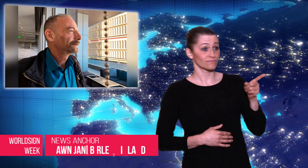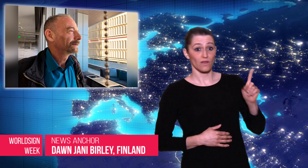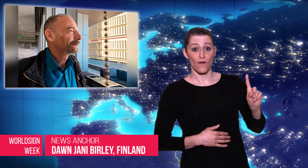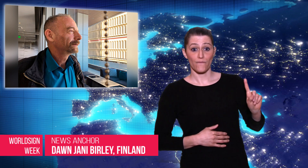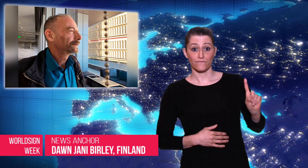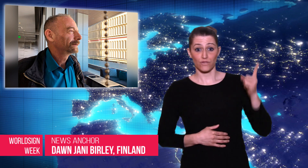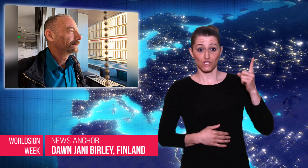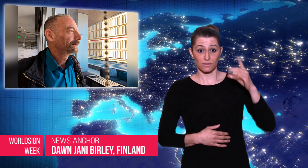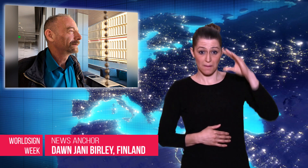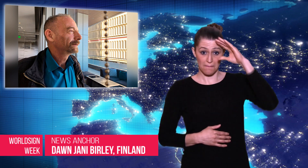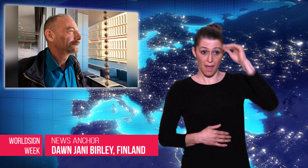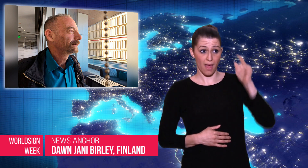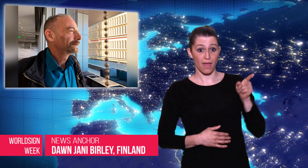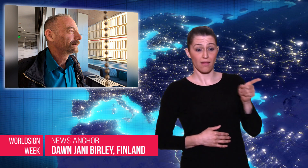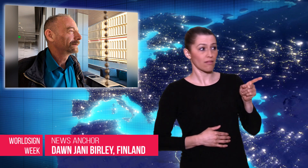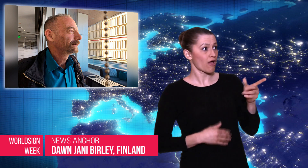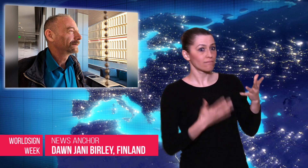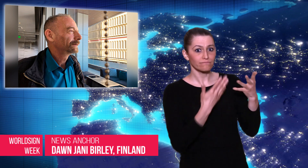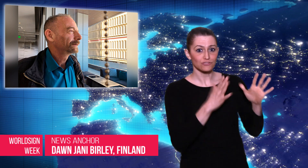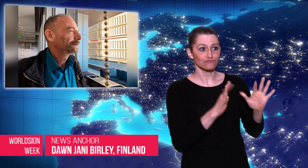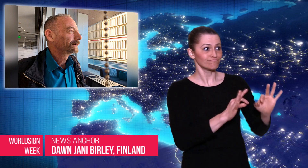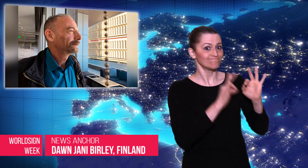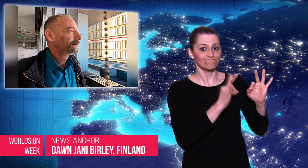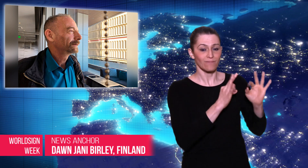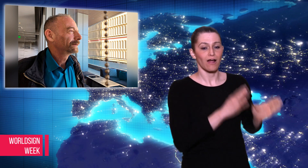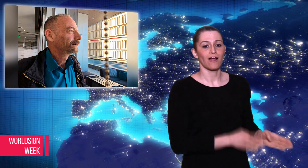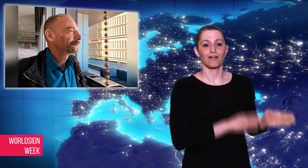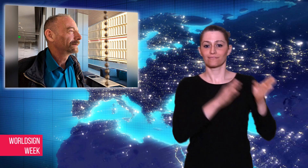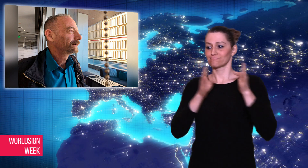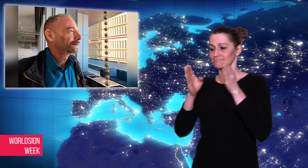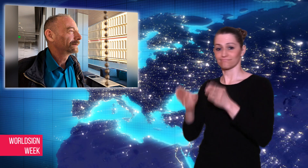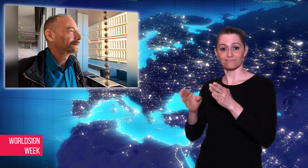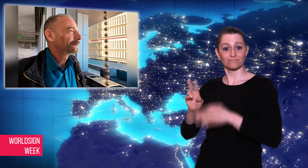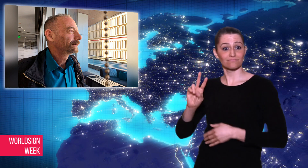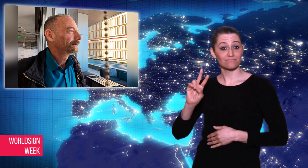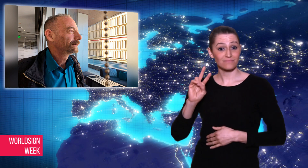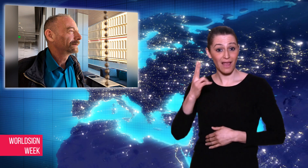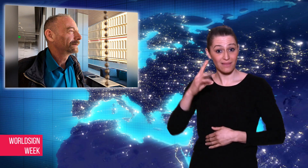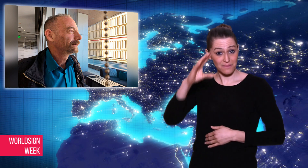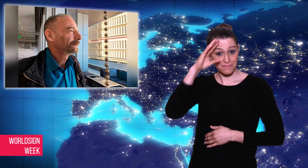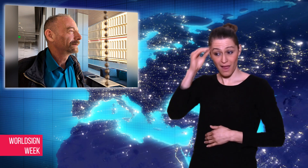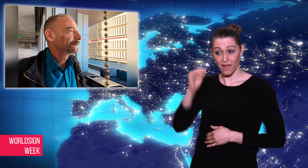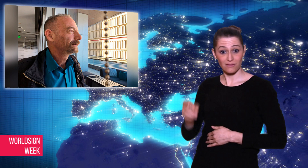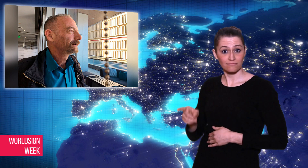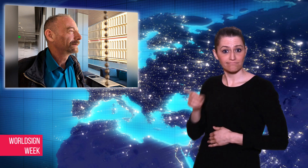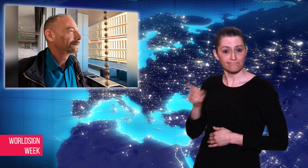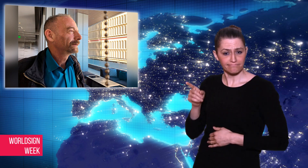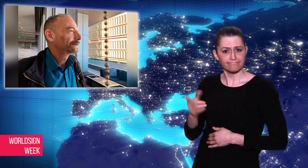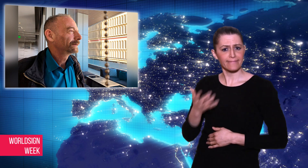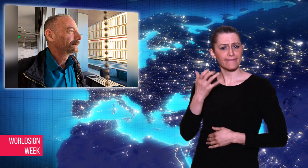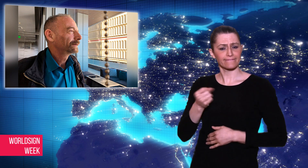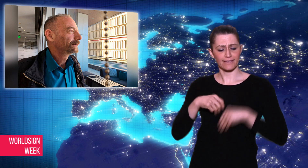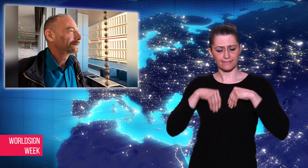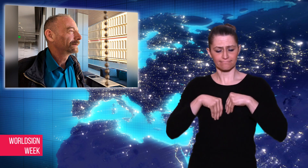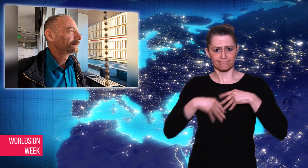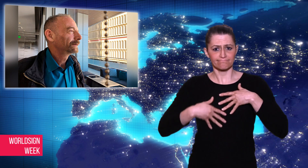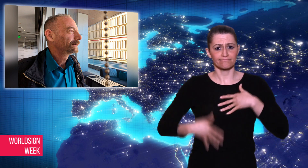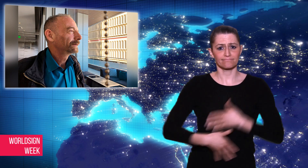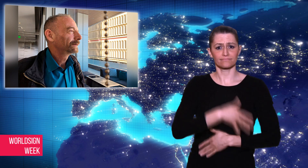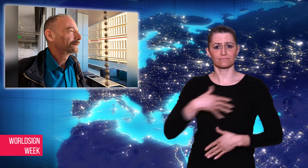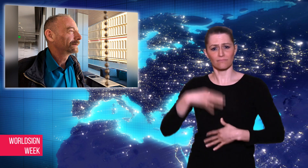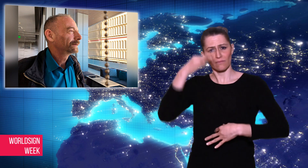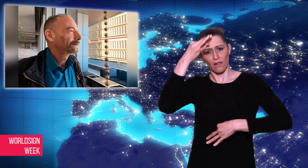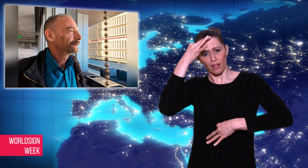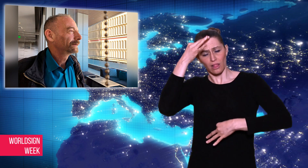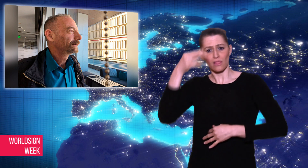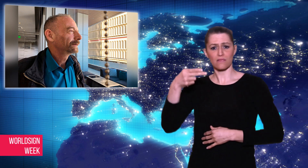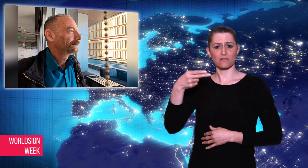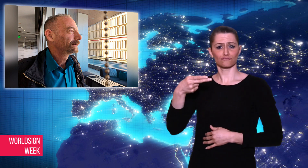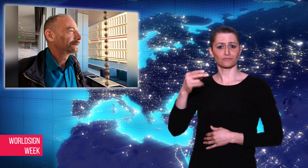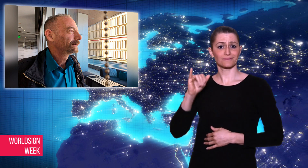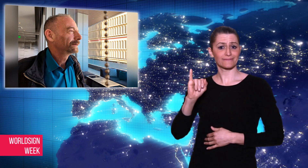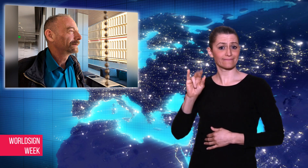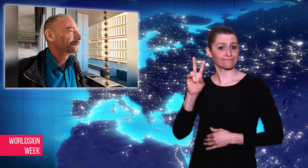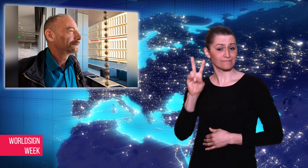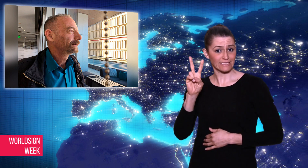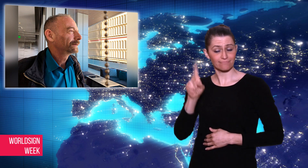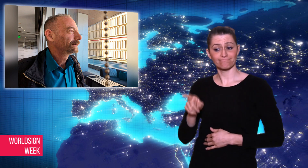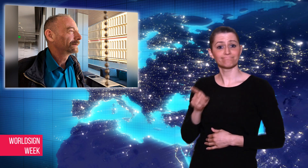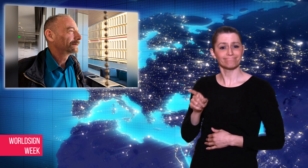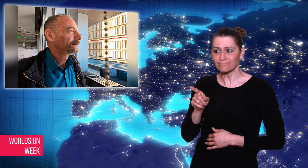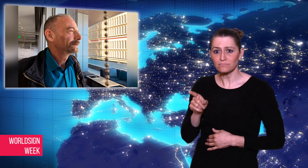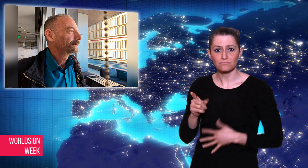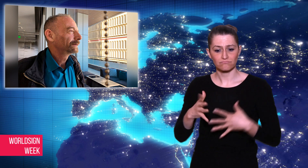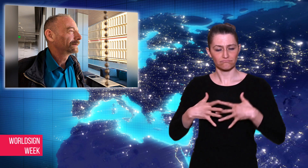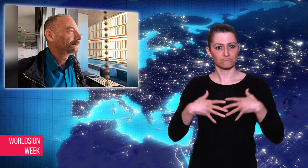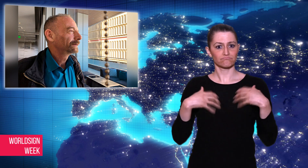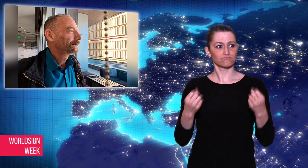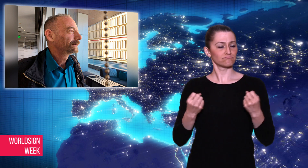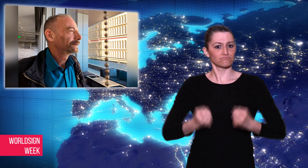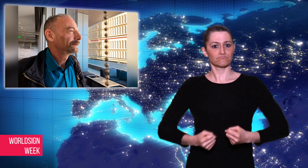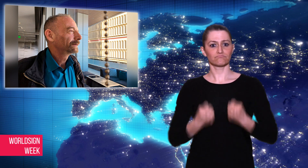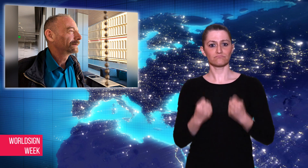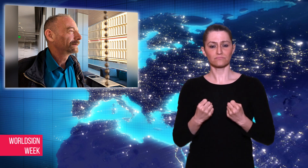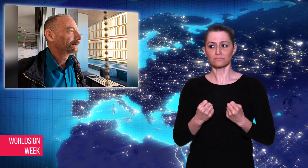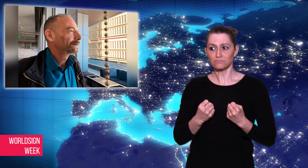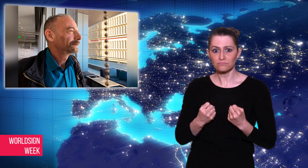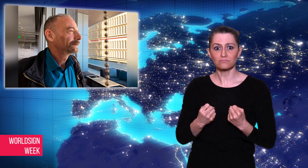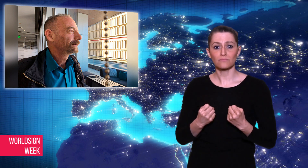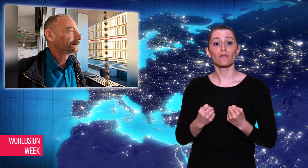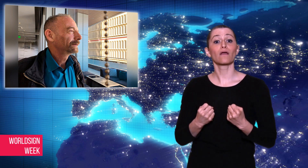Dawn: A second man with HIV was cured. A researcher from